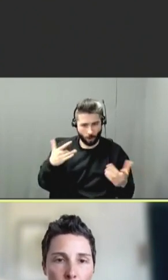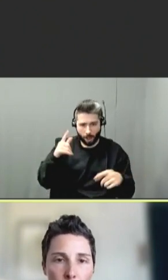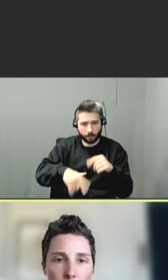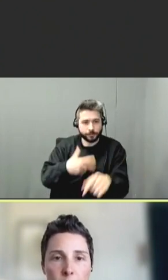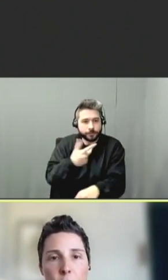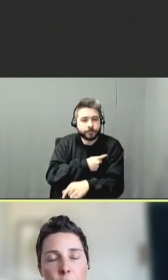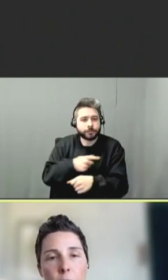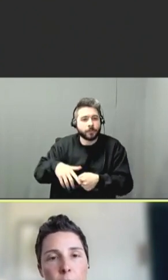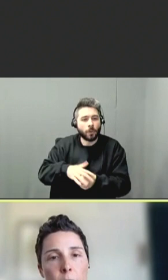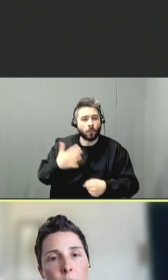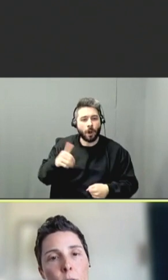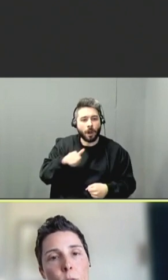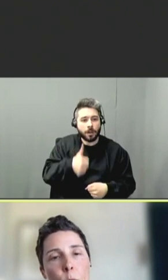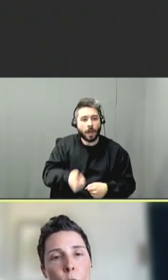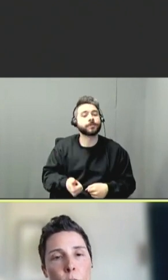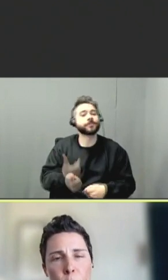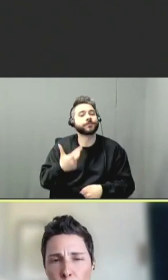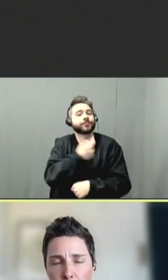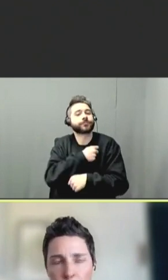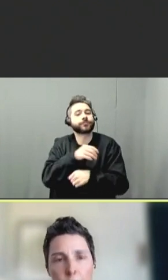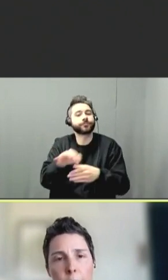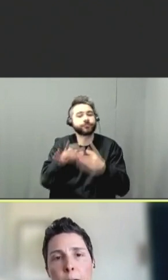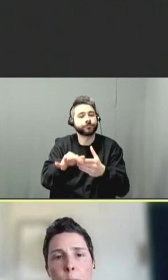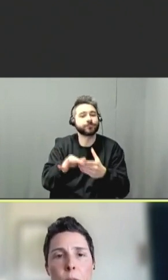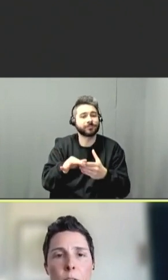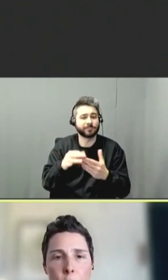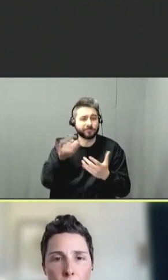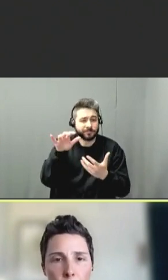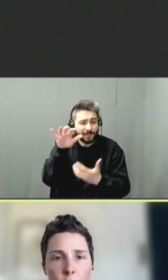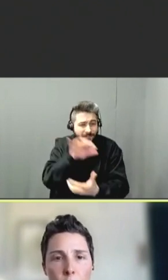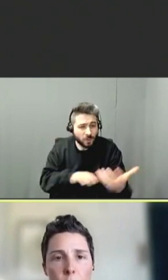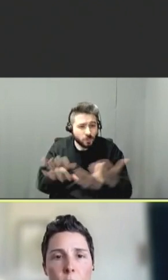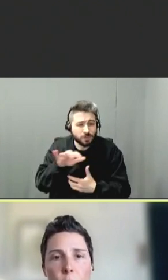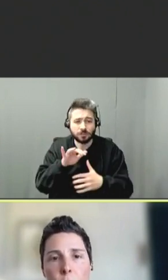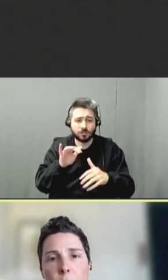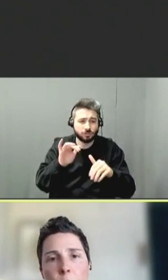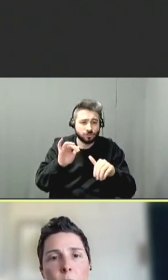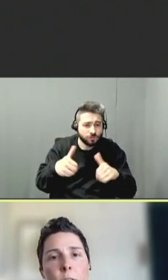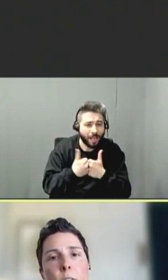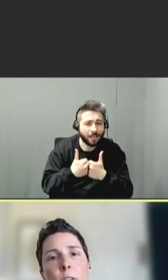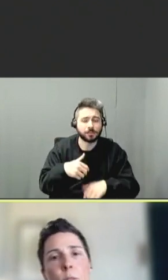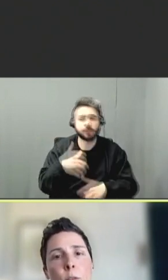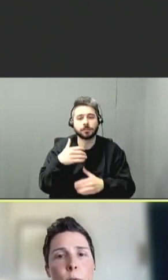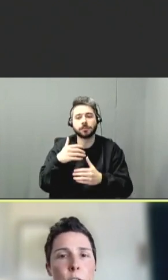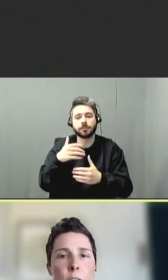Vaccination guidelines were confusing and challenging. Certain counties within our